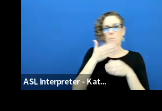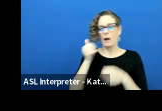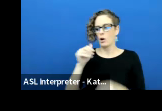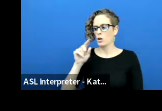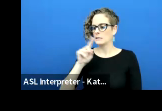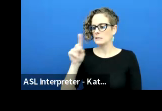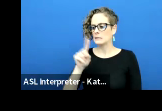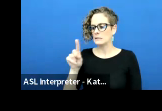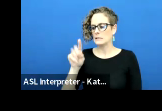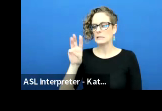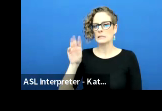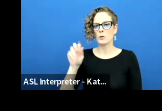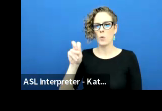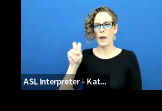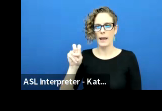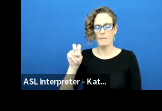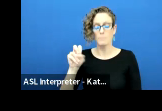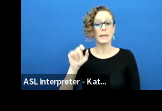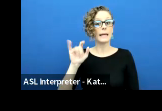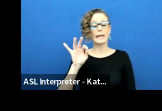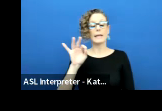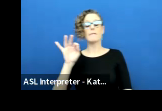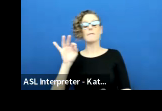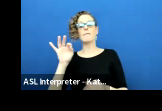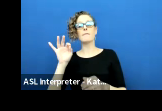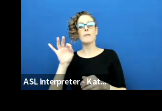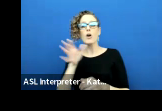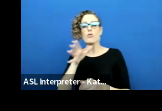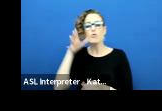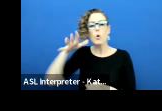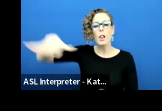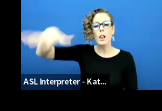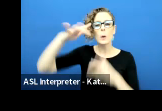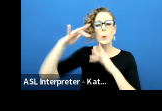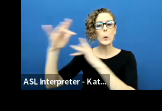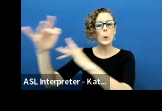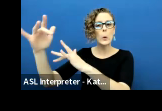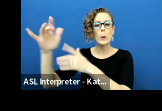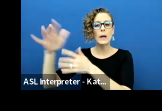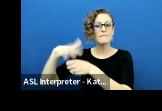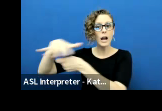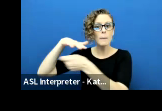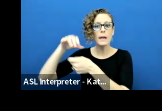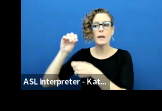mean so if you're in an urban environment I mean a rural environment or sort of maybe a semi-urban